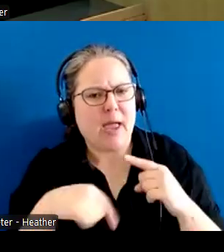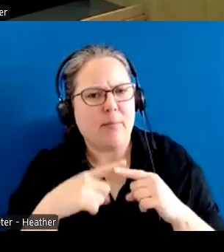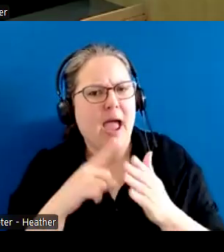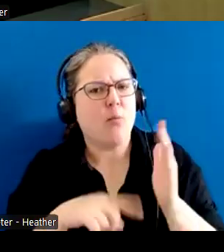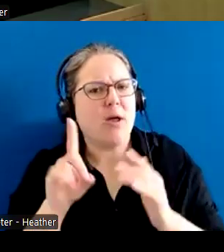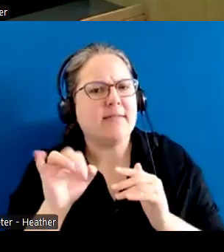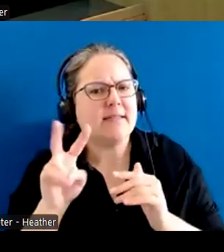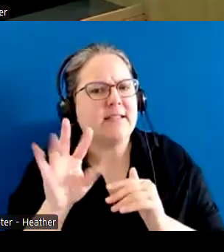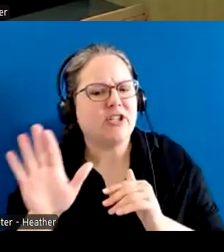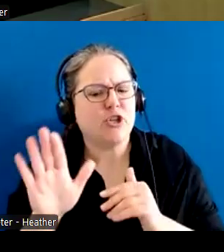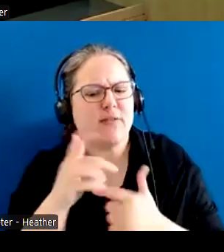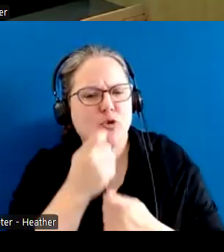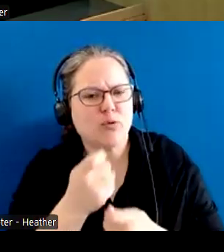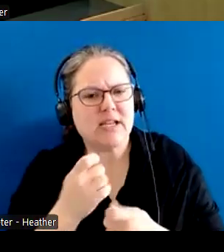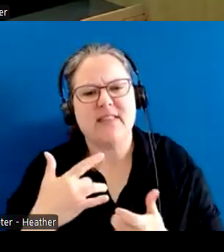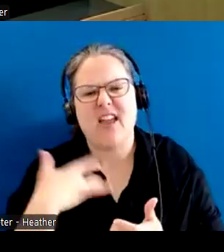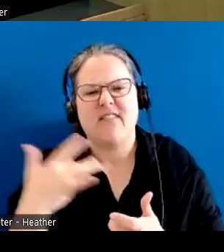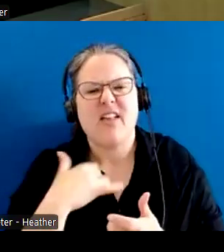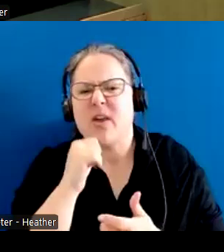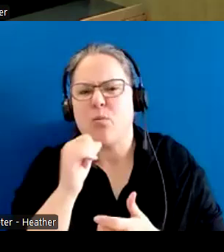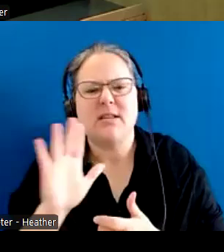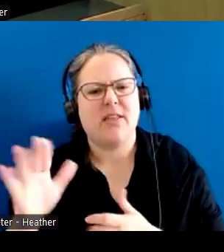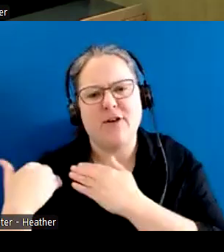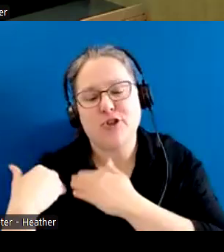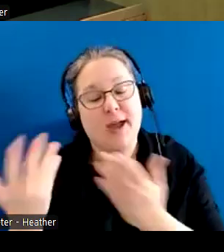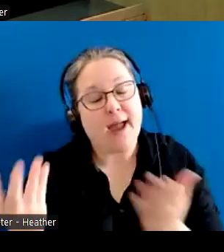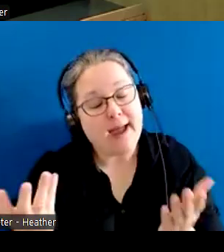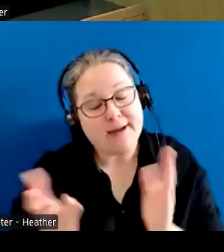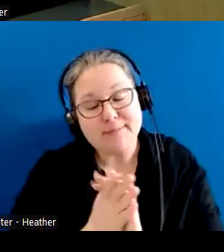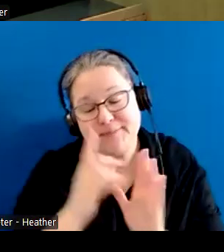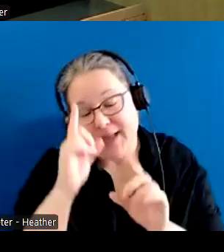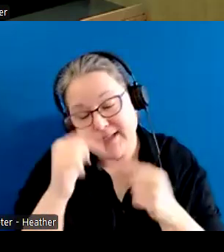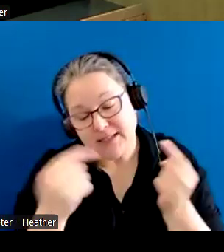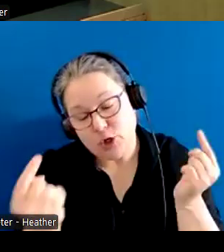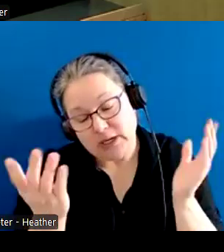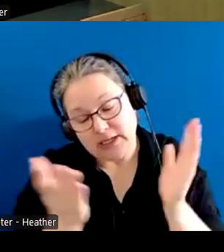uh the division was interested in. They felt it wasn't their job, which I disagreed with because